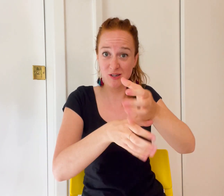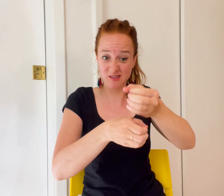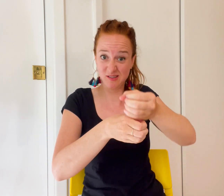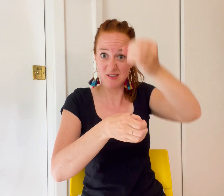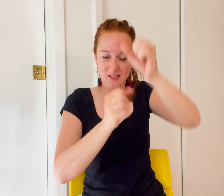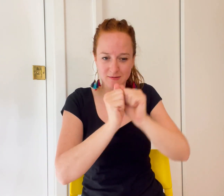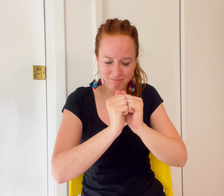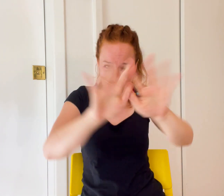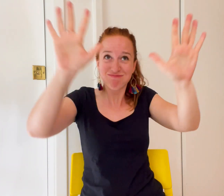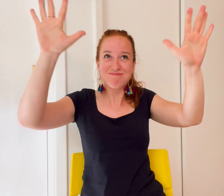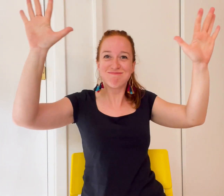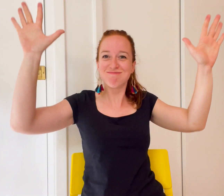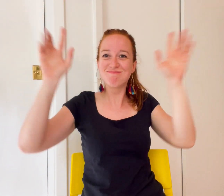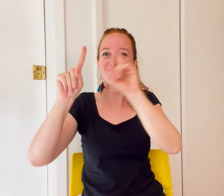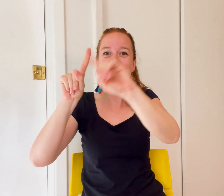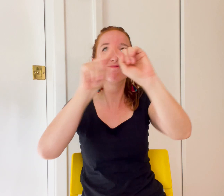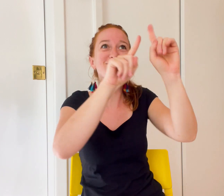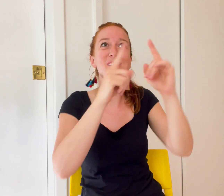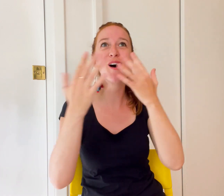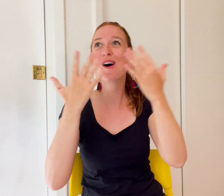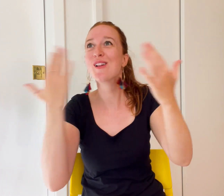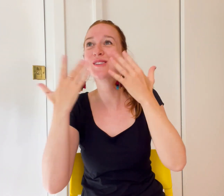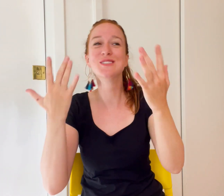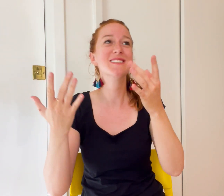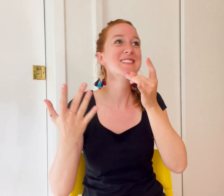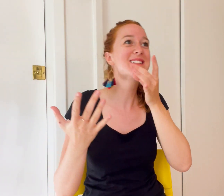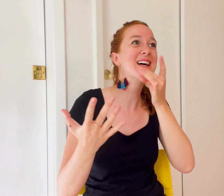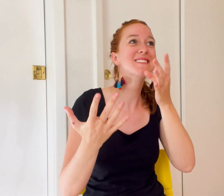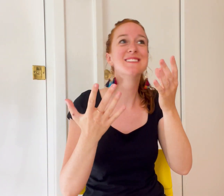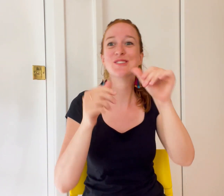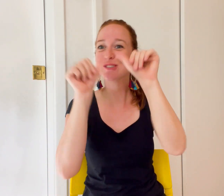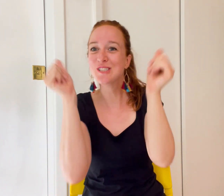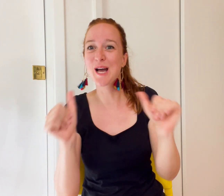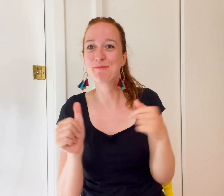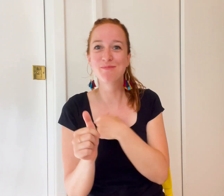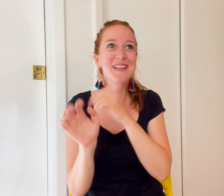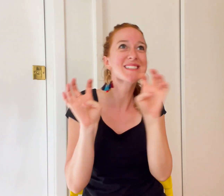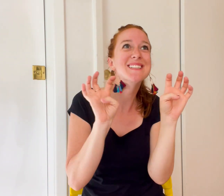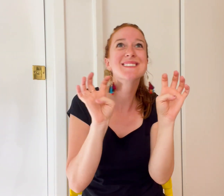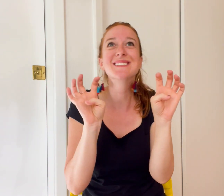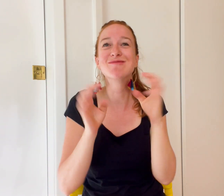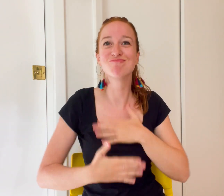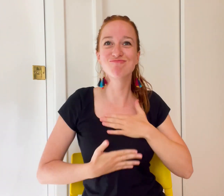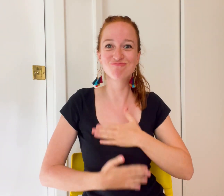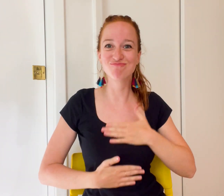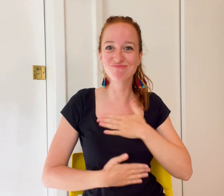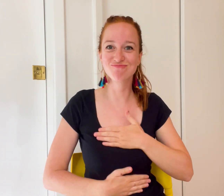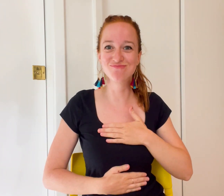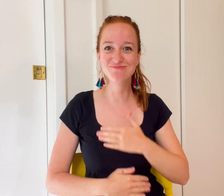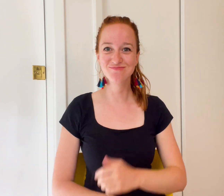and sending fireworks in all directions creating the lights and shapes we enjoy.